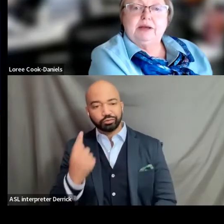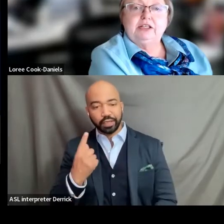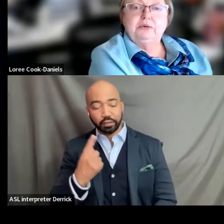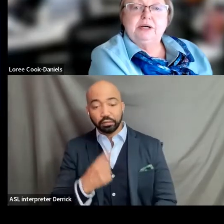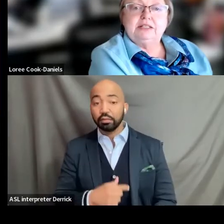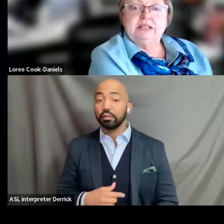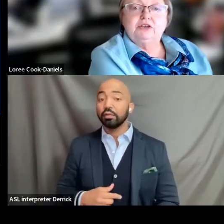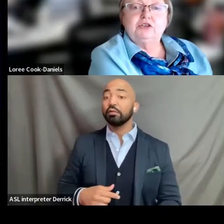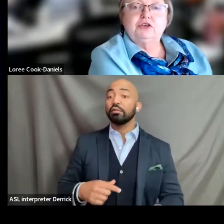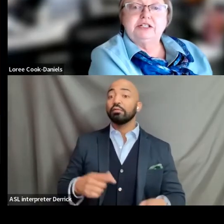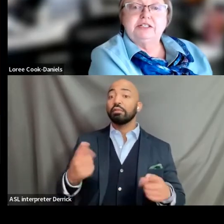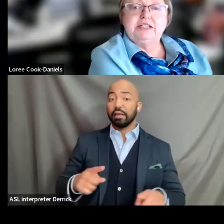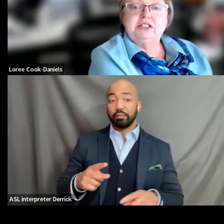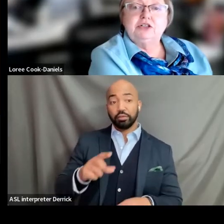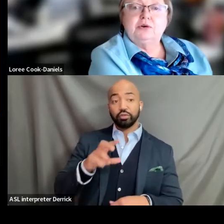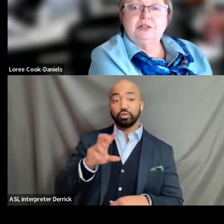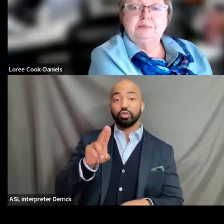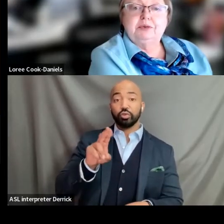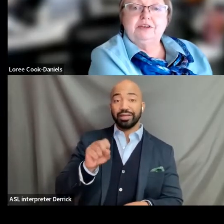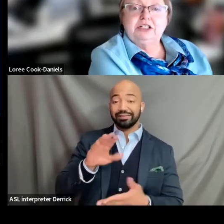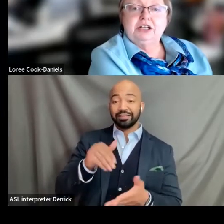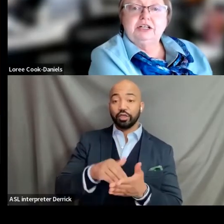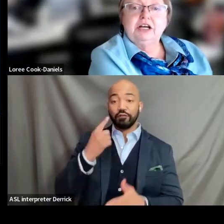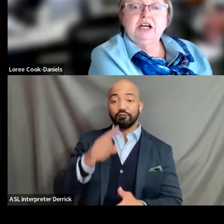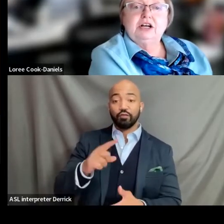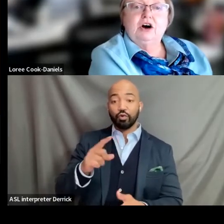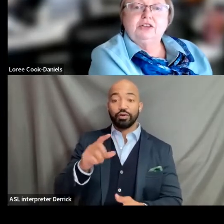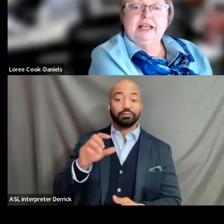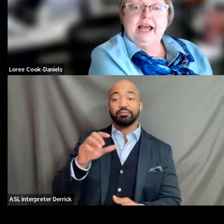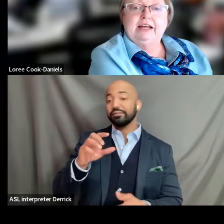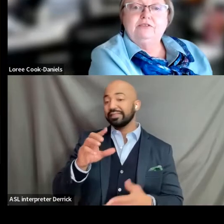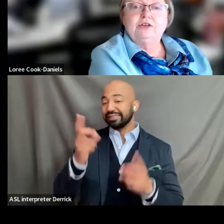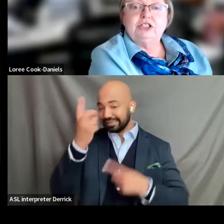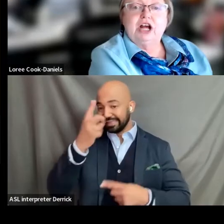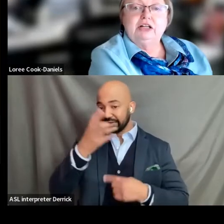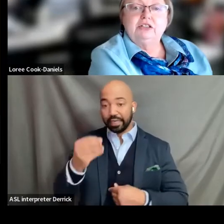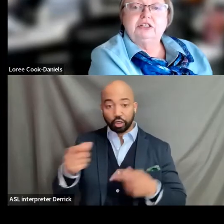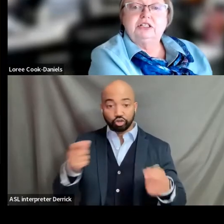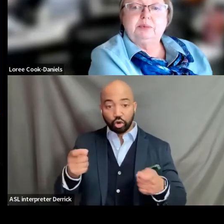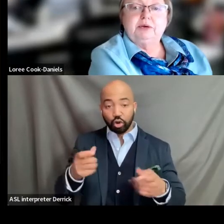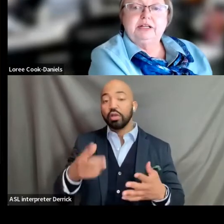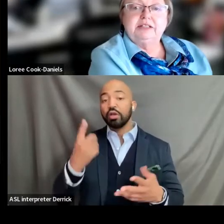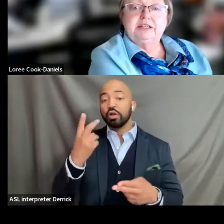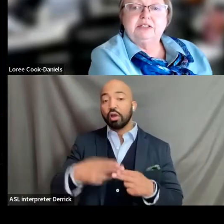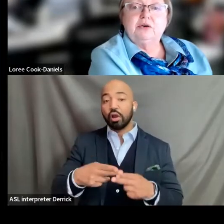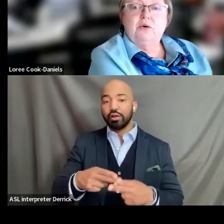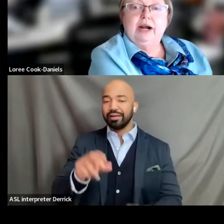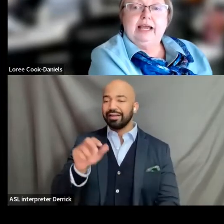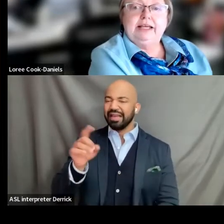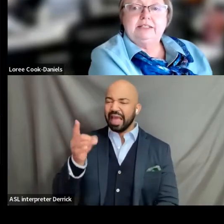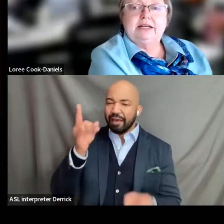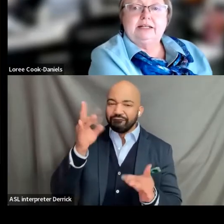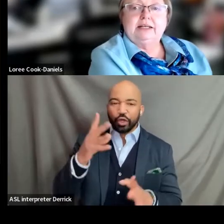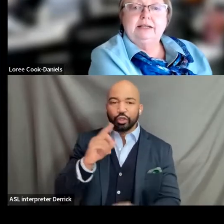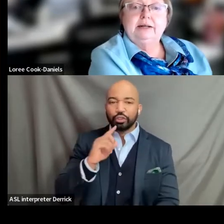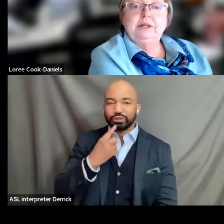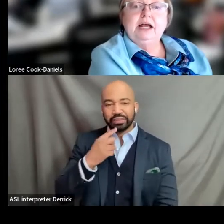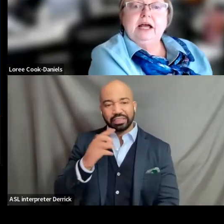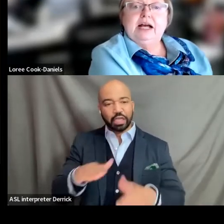by the U.S. Centers for Disease Control and Prevention called the Adverse Childhood Experiences or ACE study